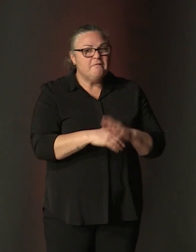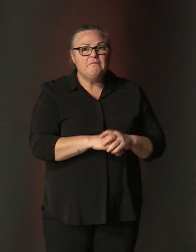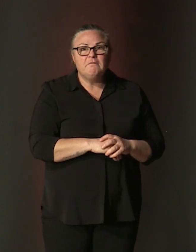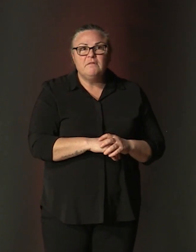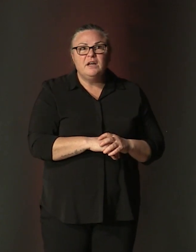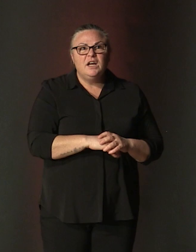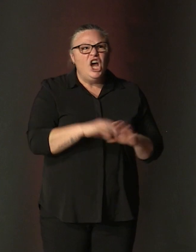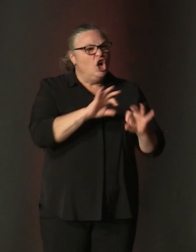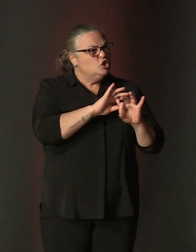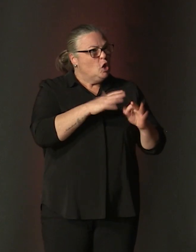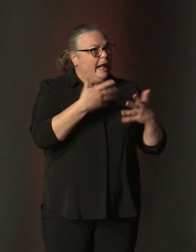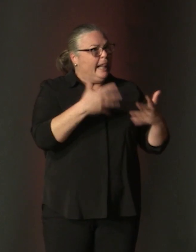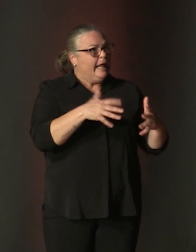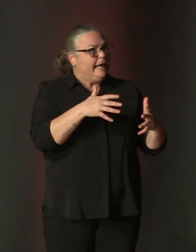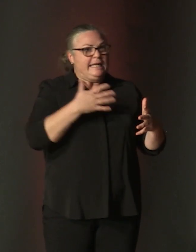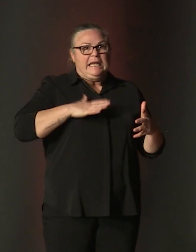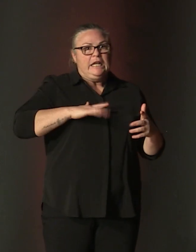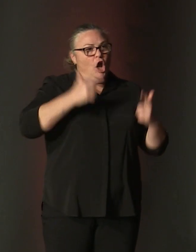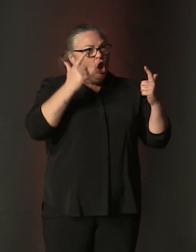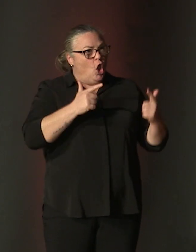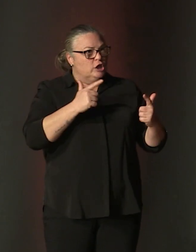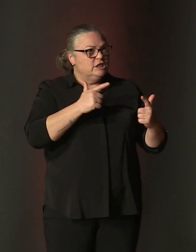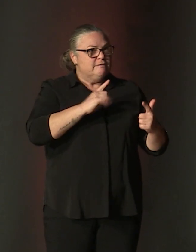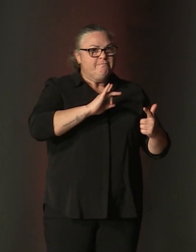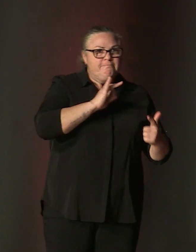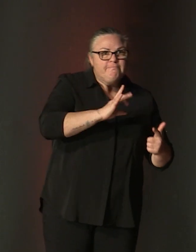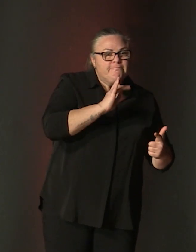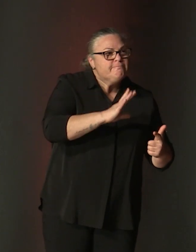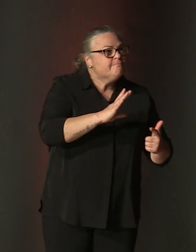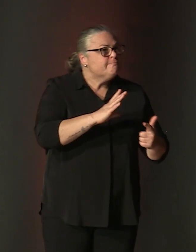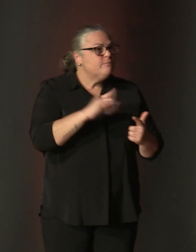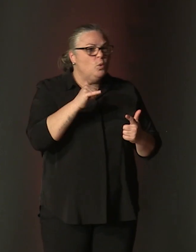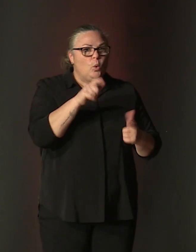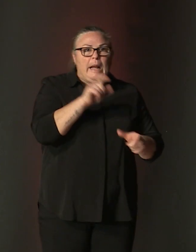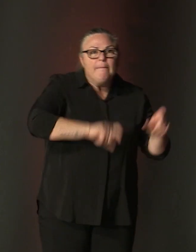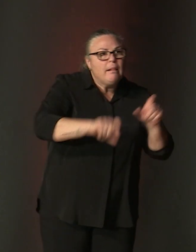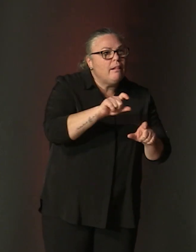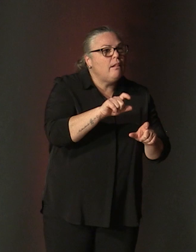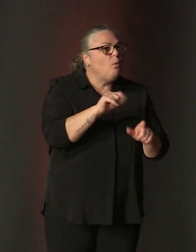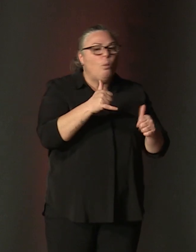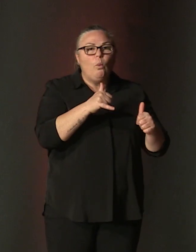and the biorecycling process as a whole does not require high amounts of energy